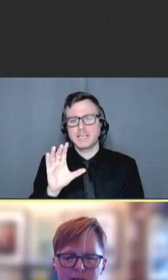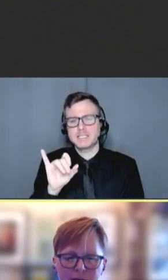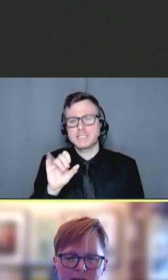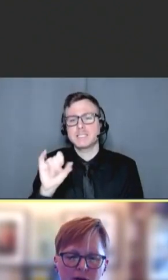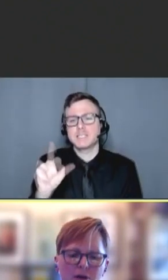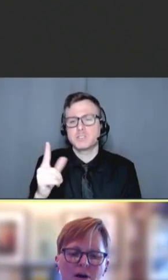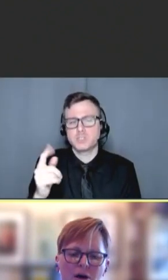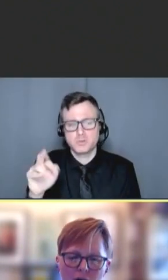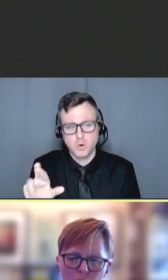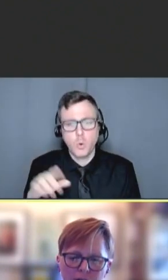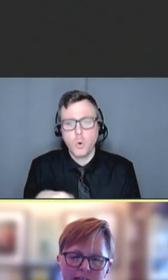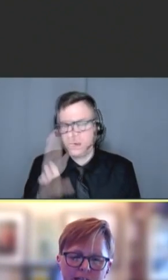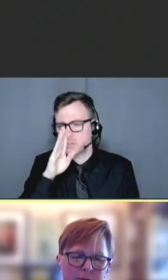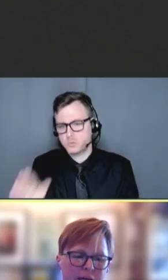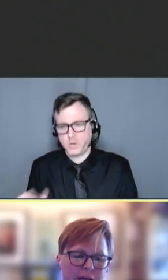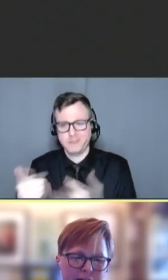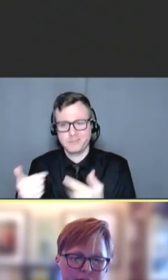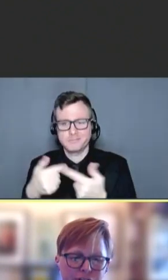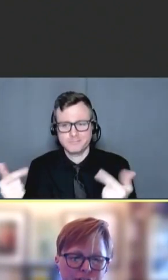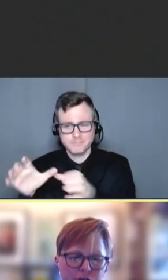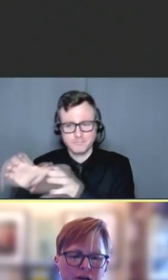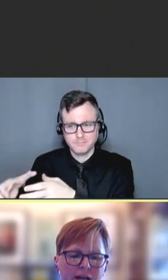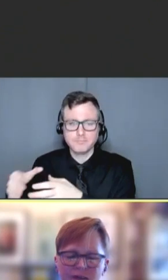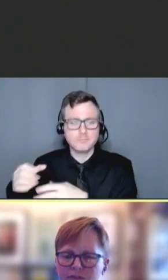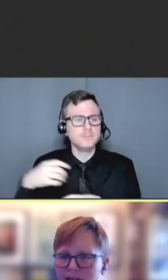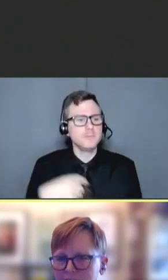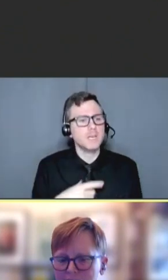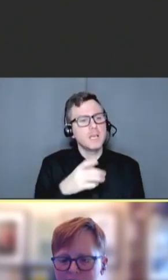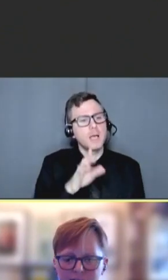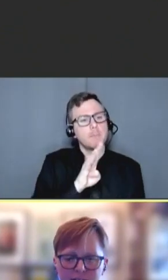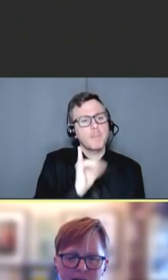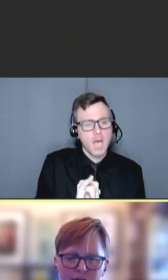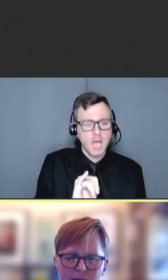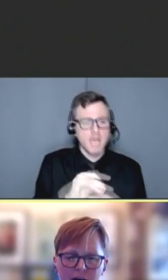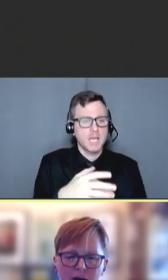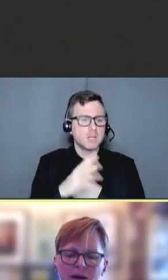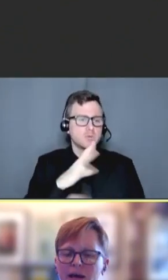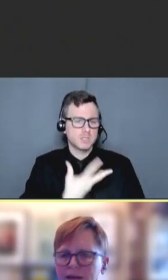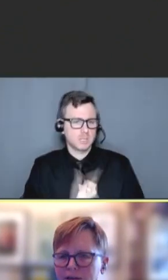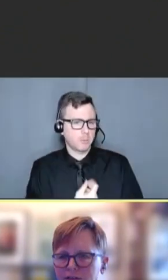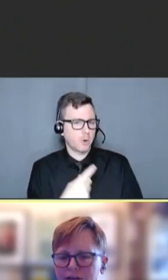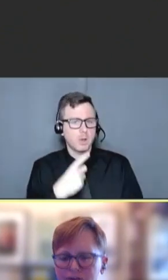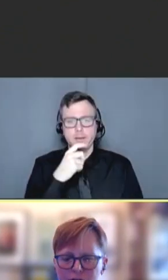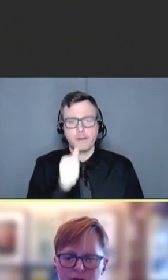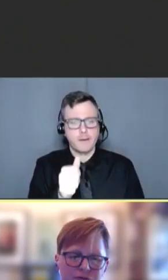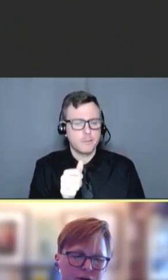in particular, are more likely to be underinsured and have less access to healthcare, and nearly